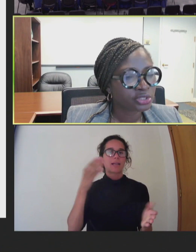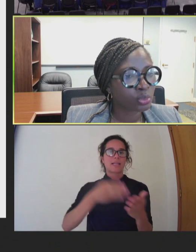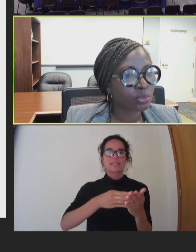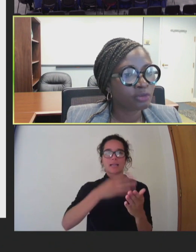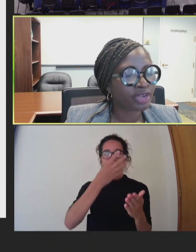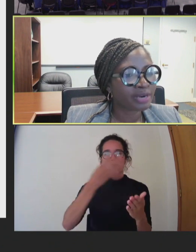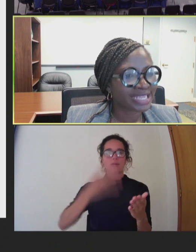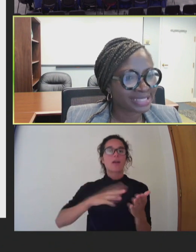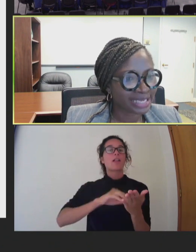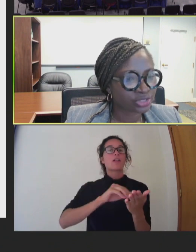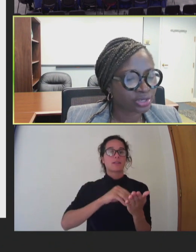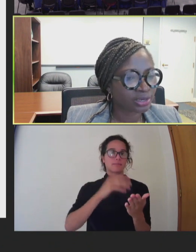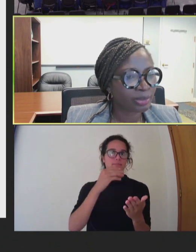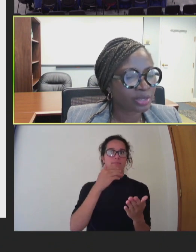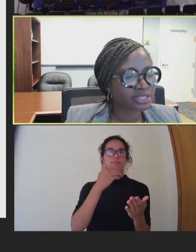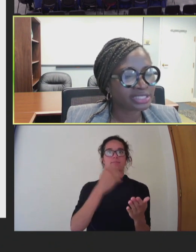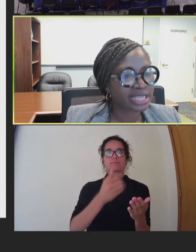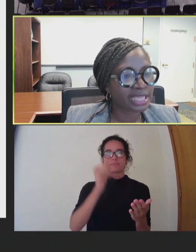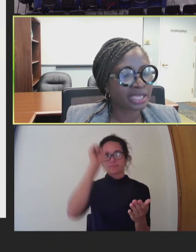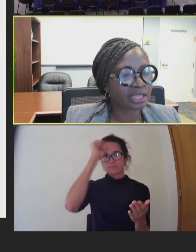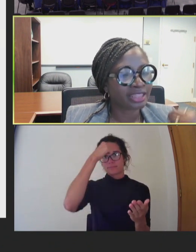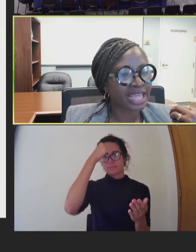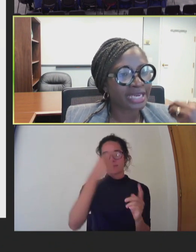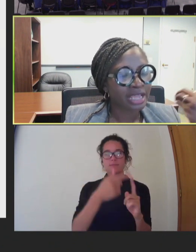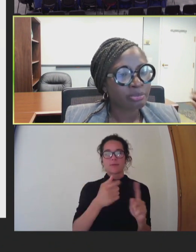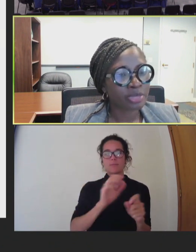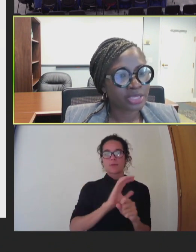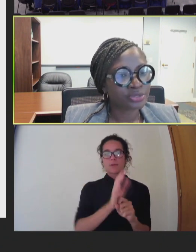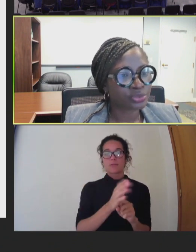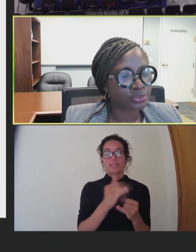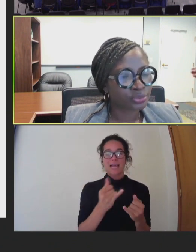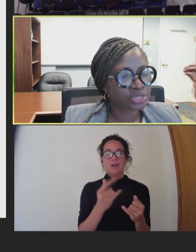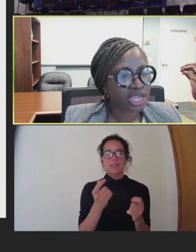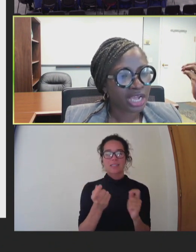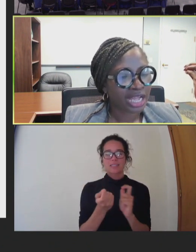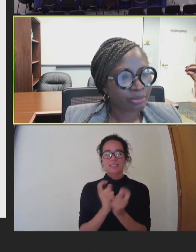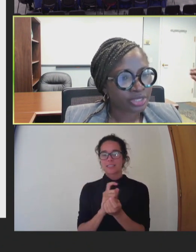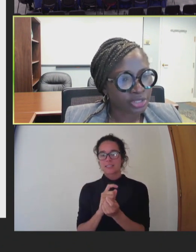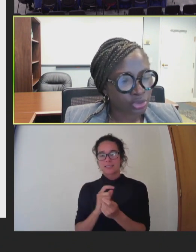So, we were very intentional about saying that measles is a